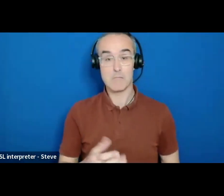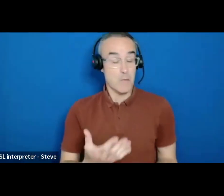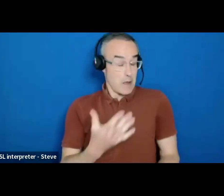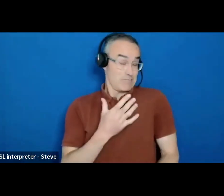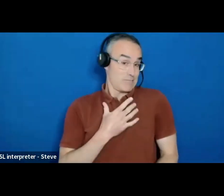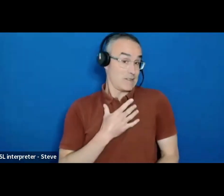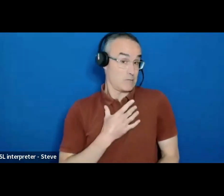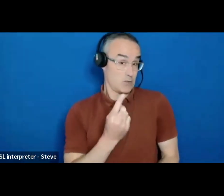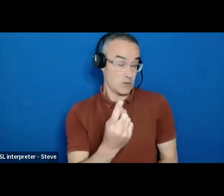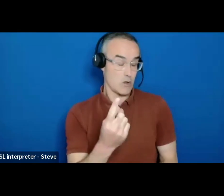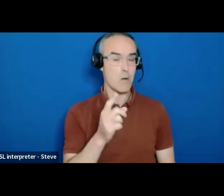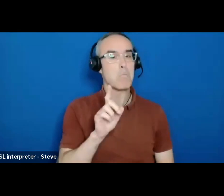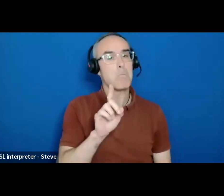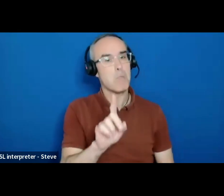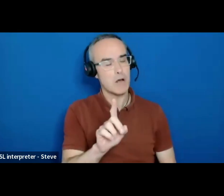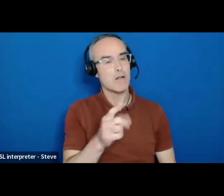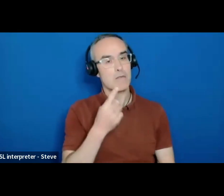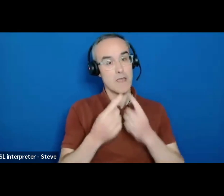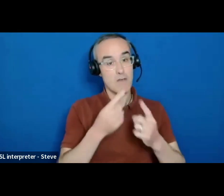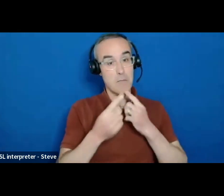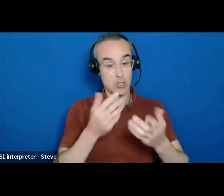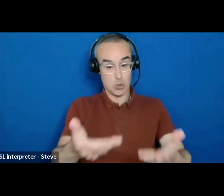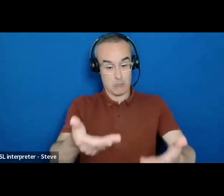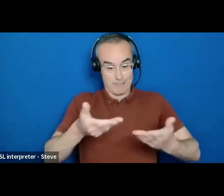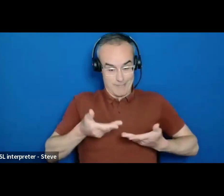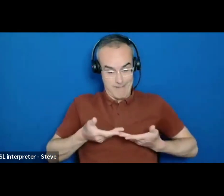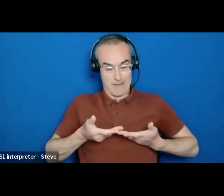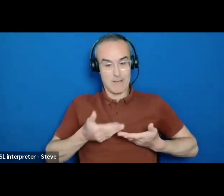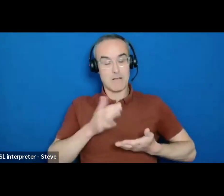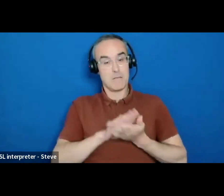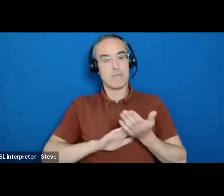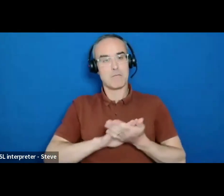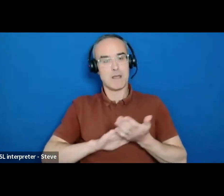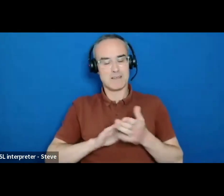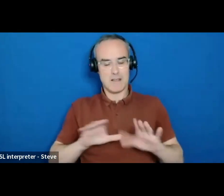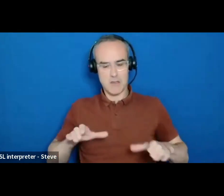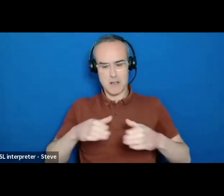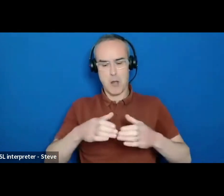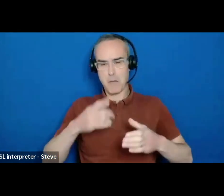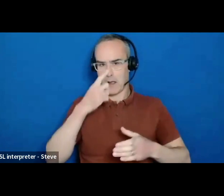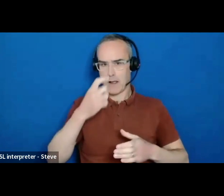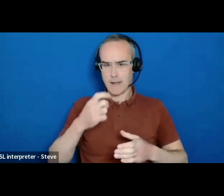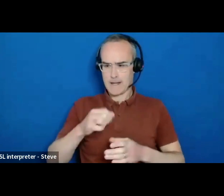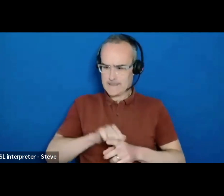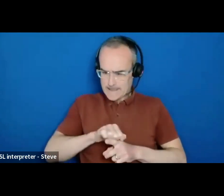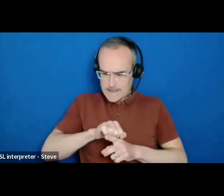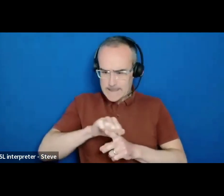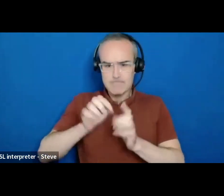but the information that you provide enables departments to, to focus on the areas that they're not reaching and, and get better at that in the future.